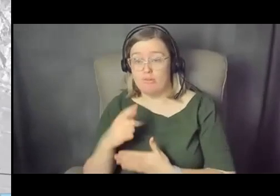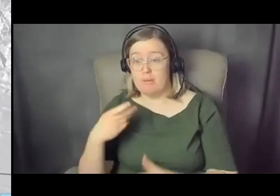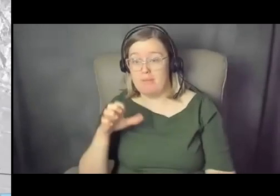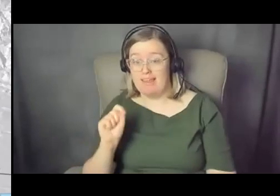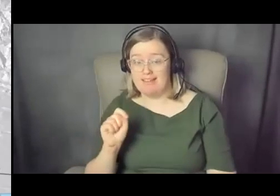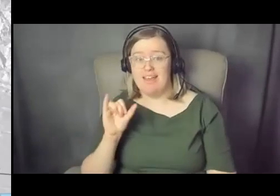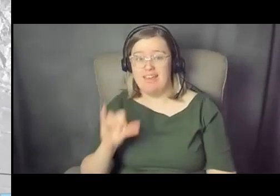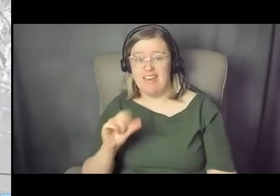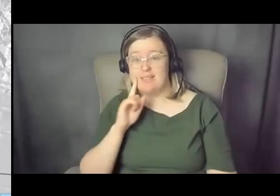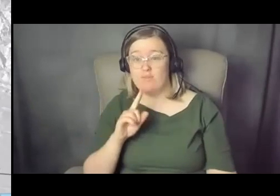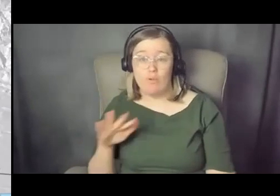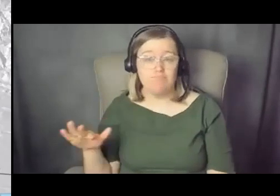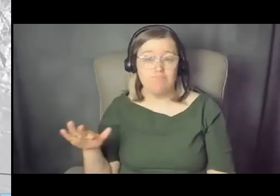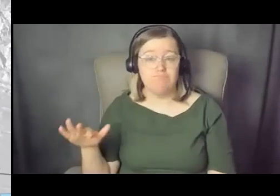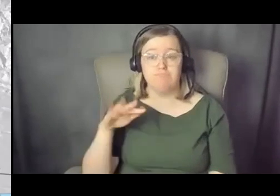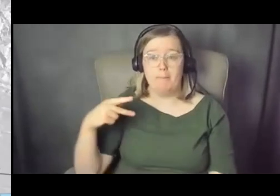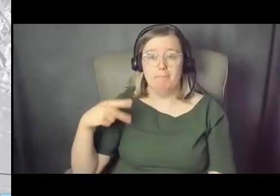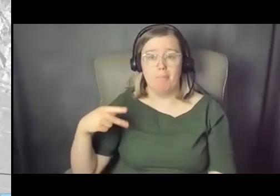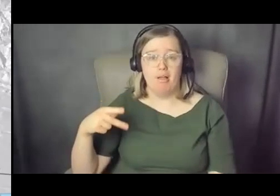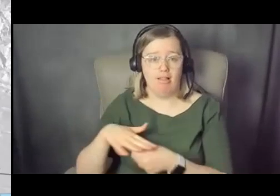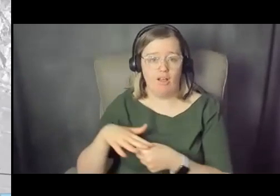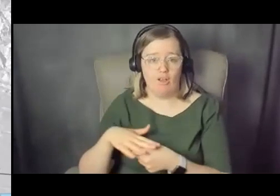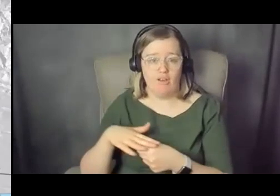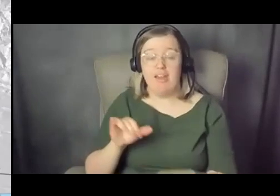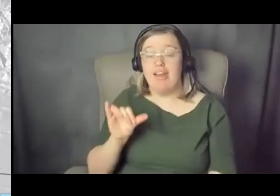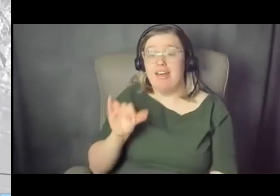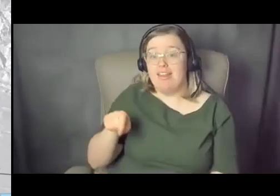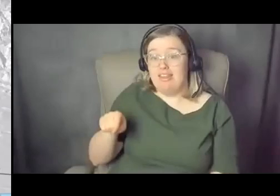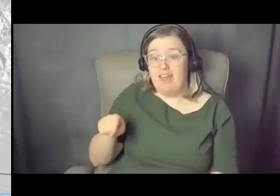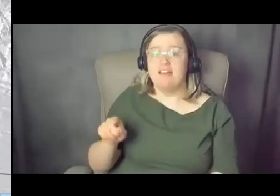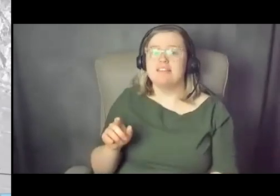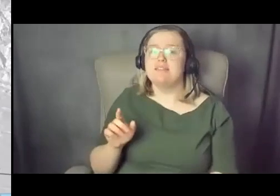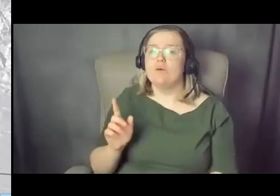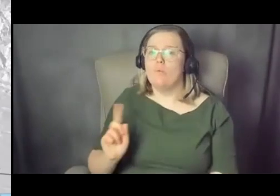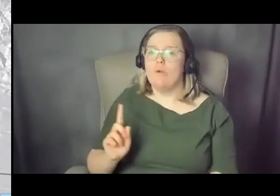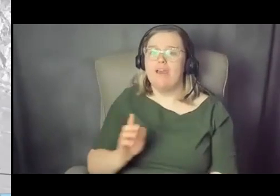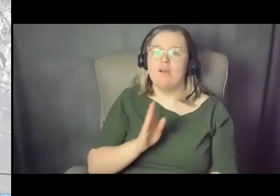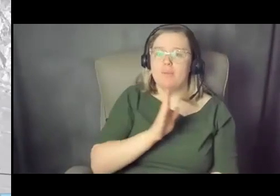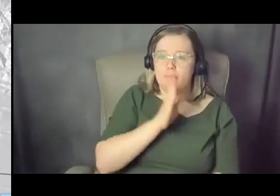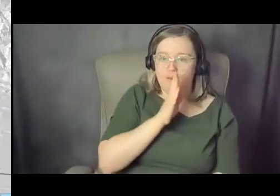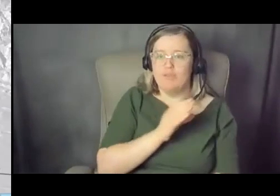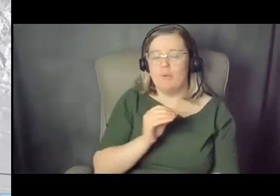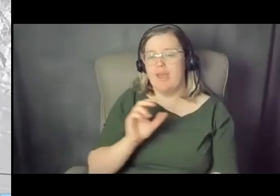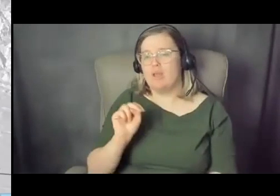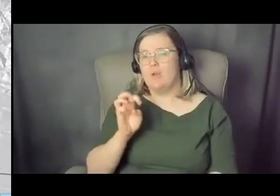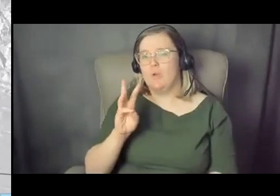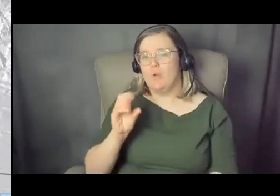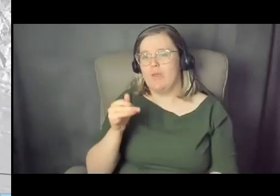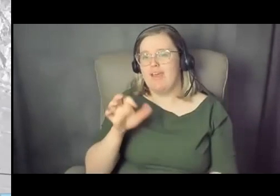serves the entire purple area. This is the plant where the water from building new castle will go.